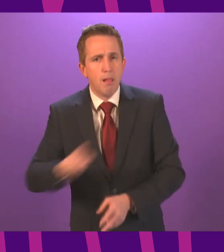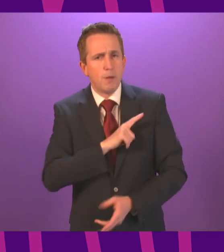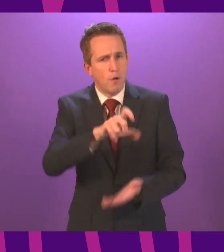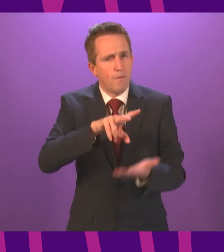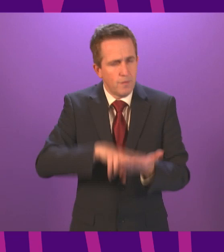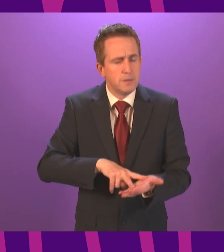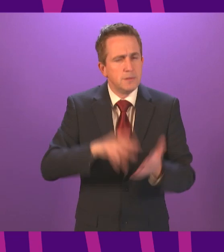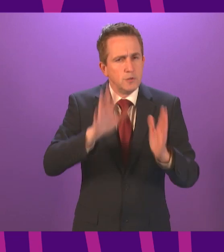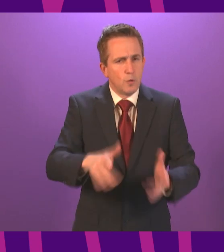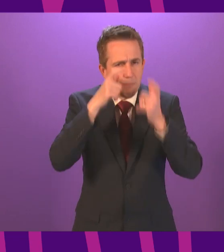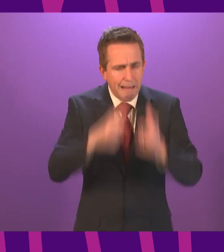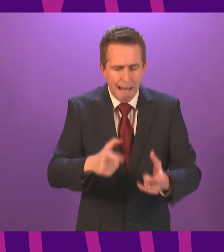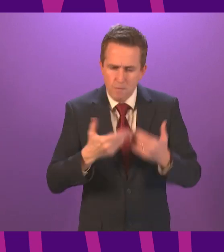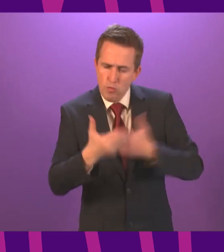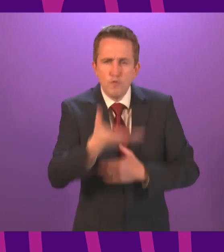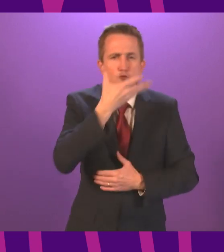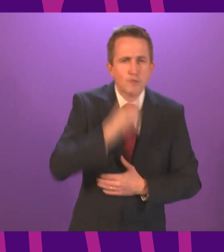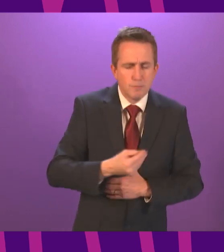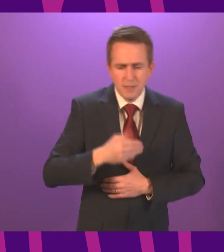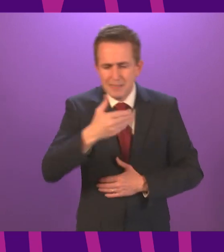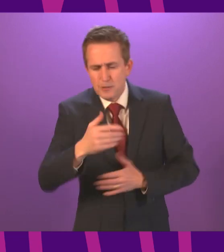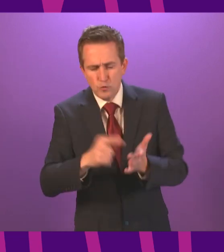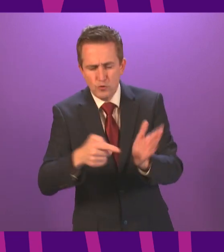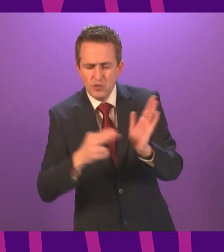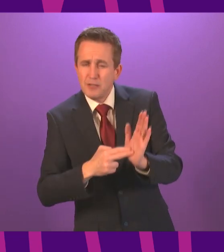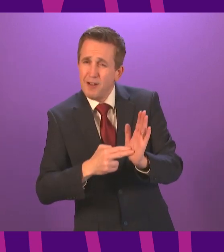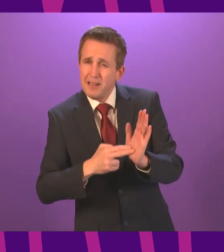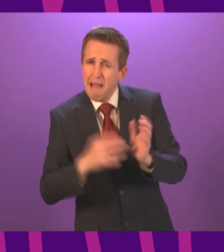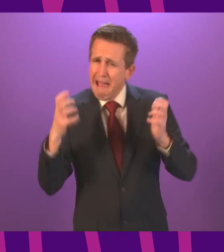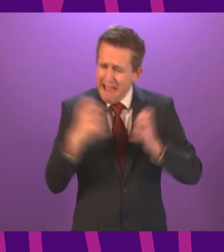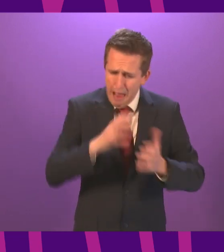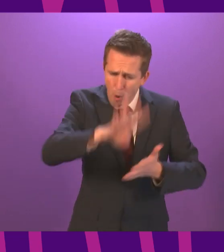That is not going to be an easy balance to strike, and I already hear people expressing